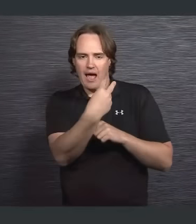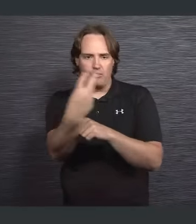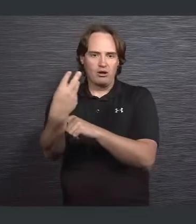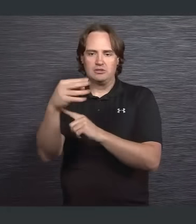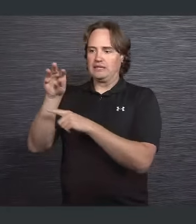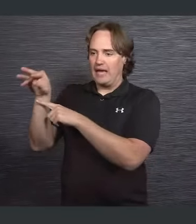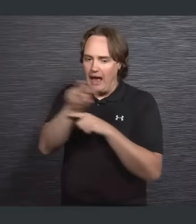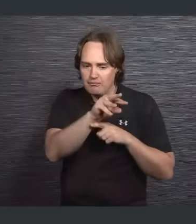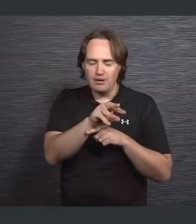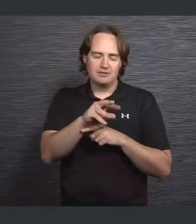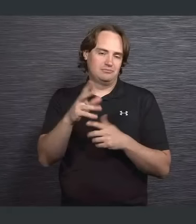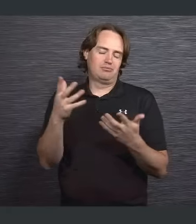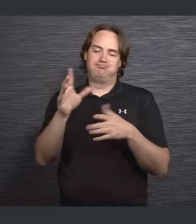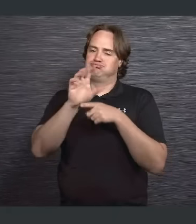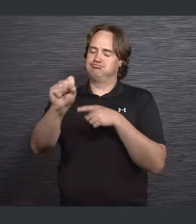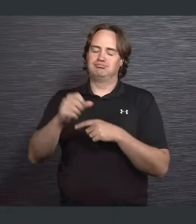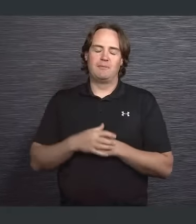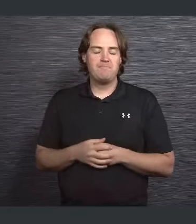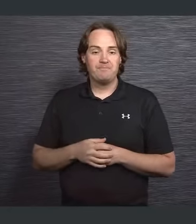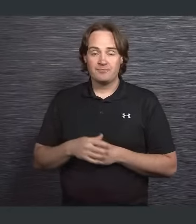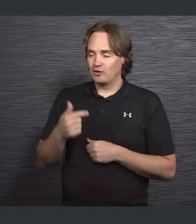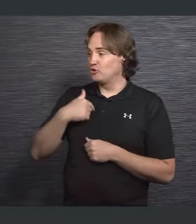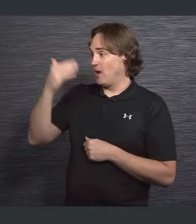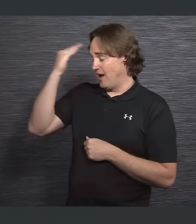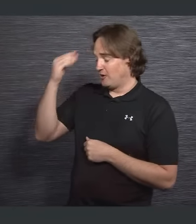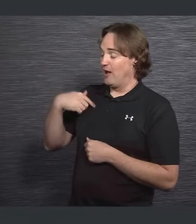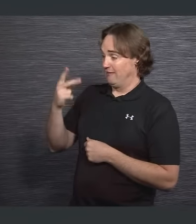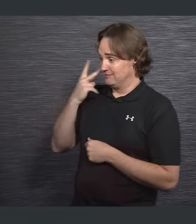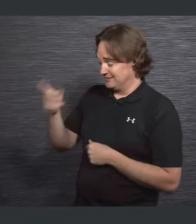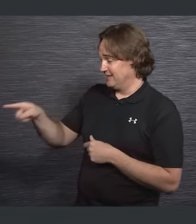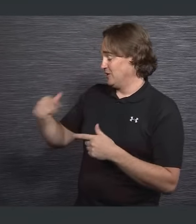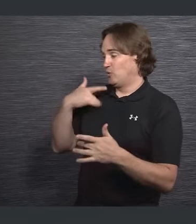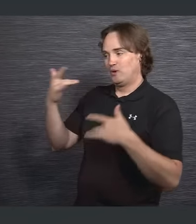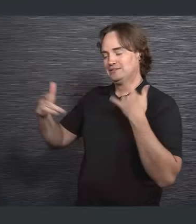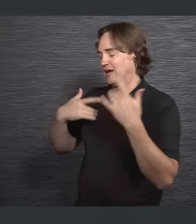it looks pretty extraordinary, and we're really excited.